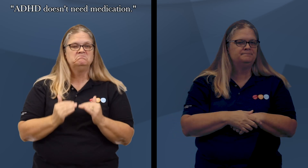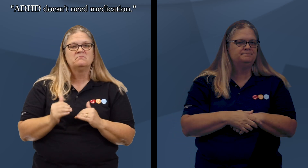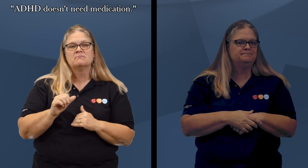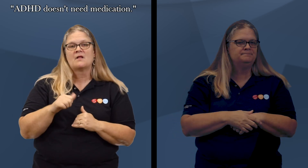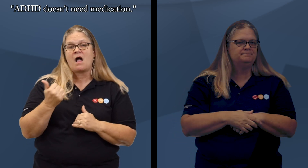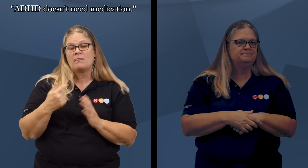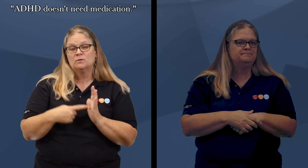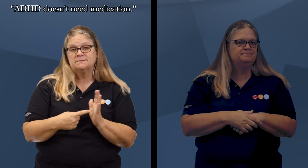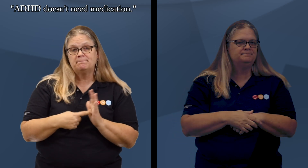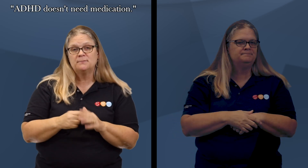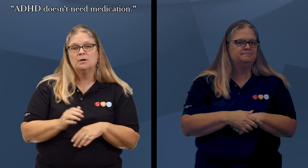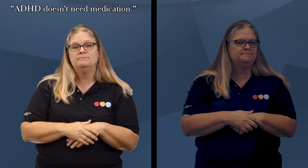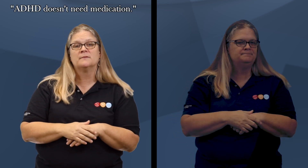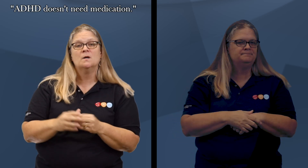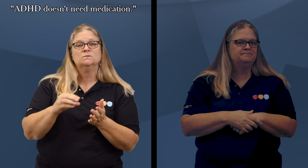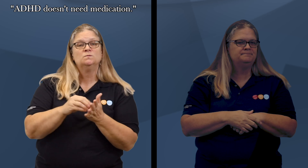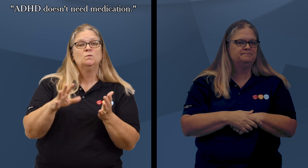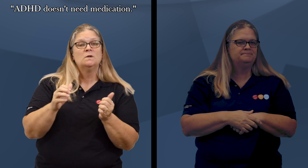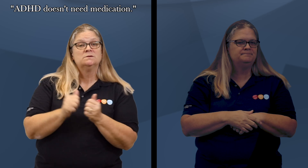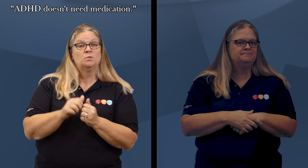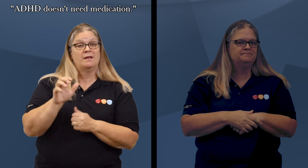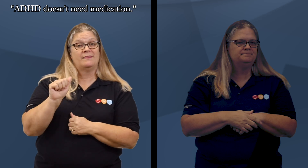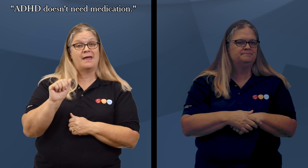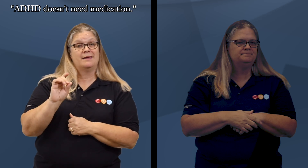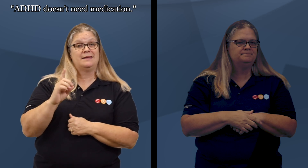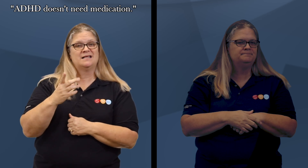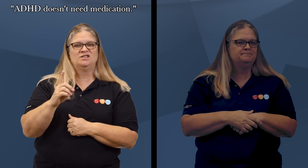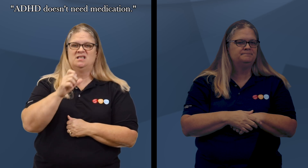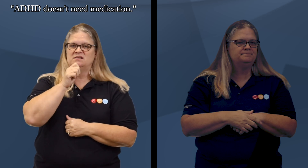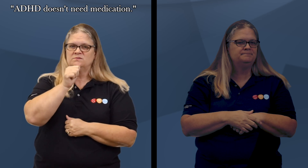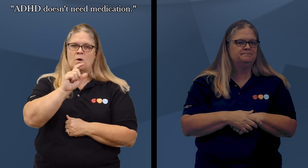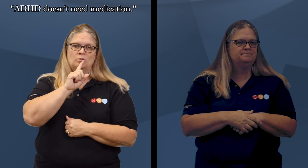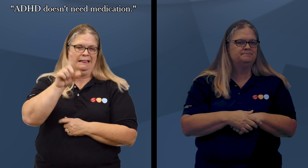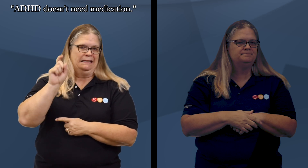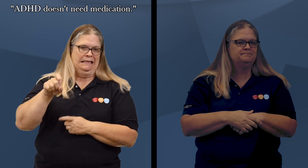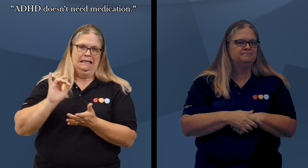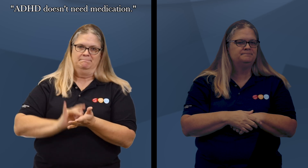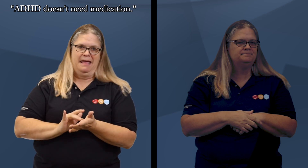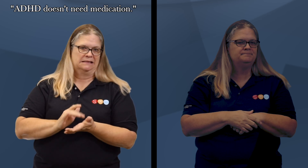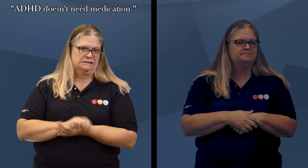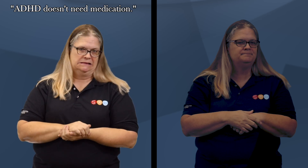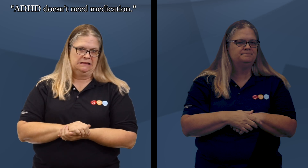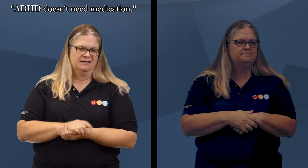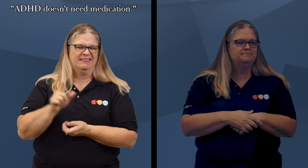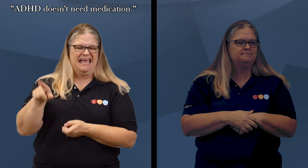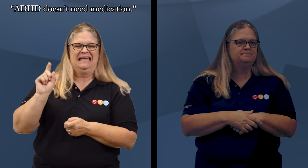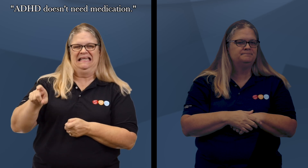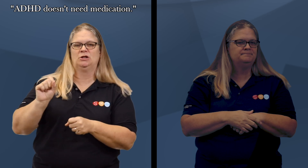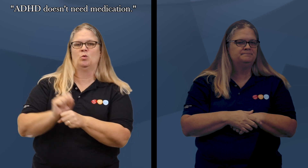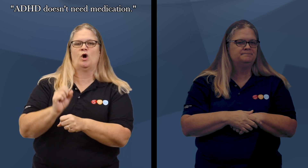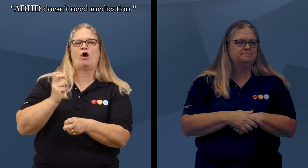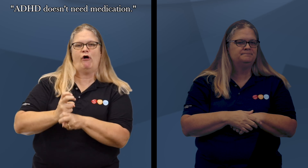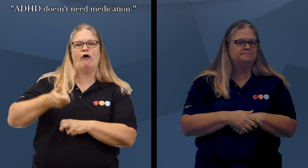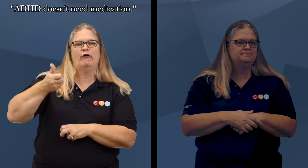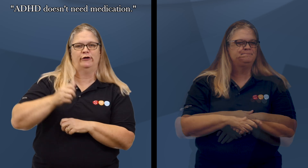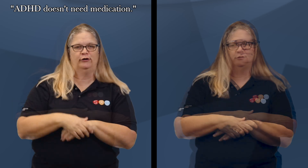Another example, "Students with ADHD don't really need medication. They need to just work harder."